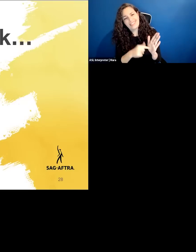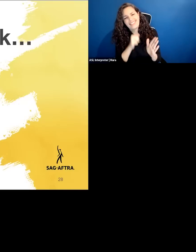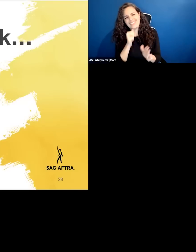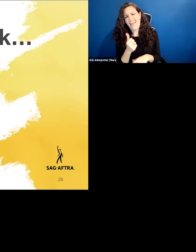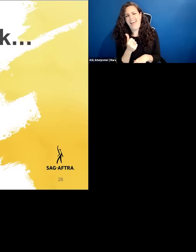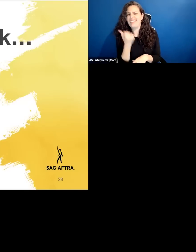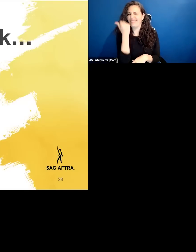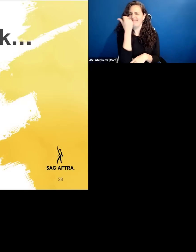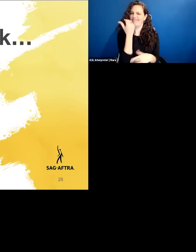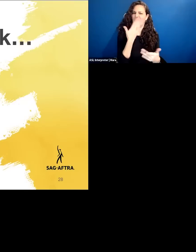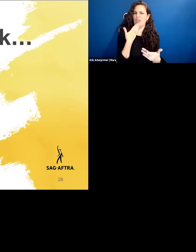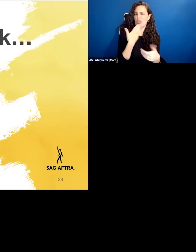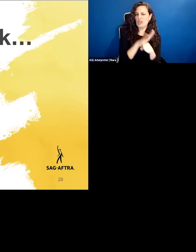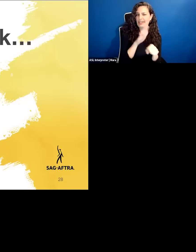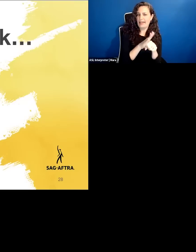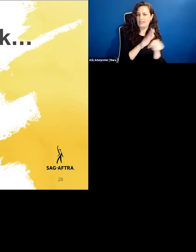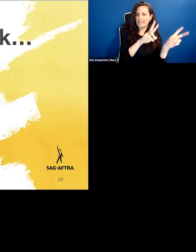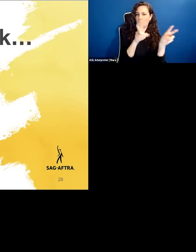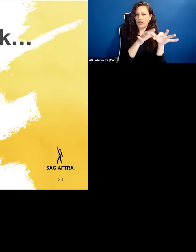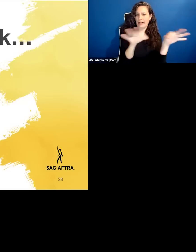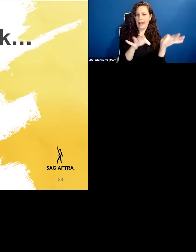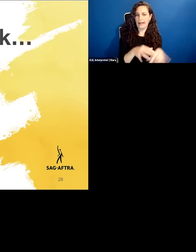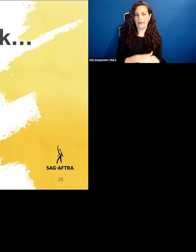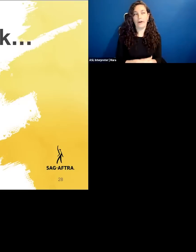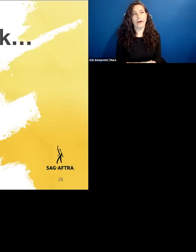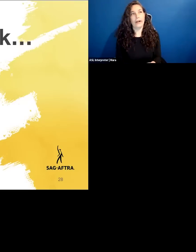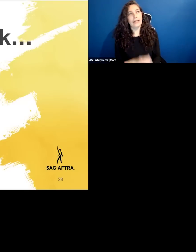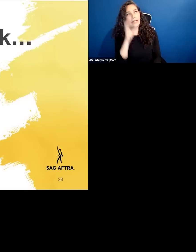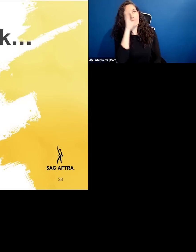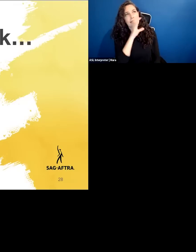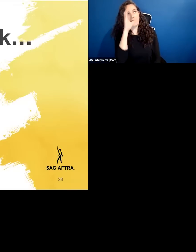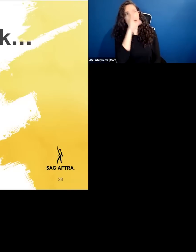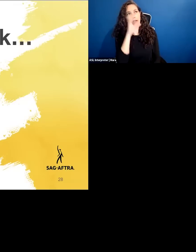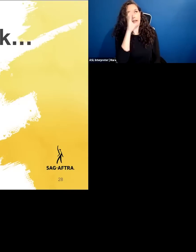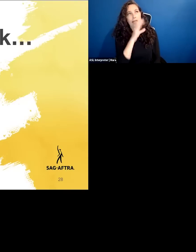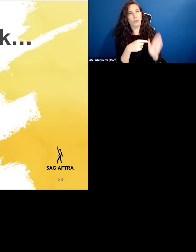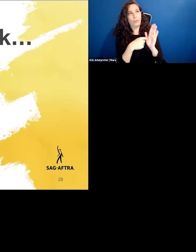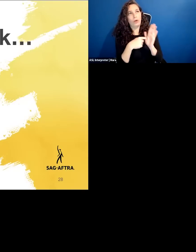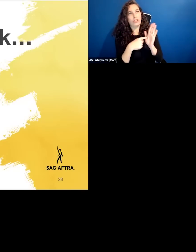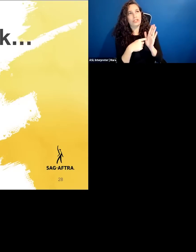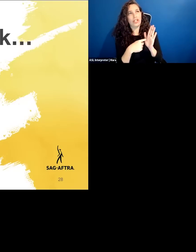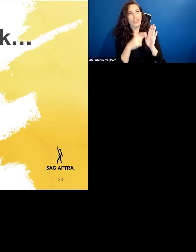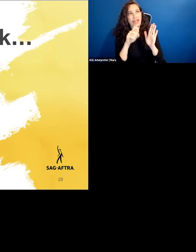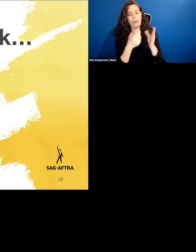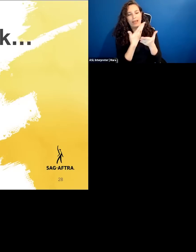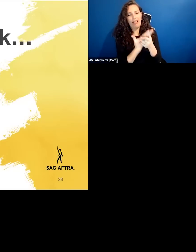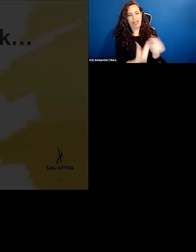like seeking representation that's easily gonna be lost in the shuffle or your email went to spam.